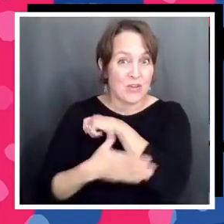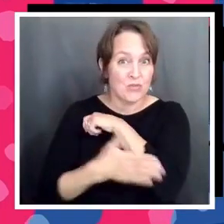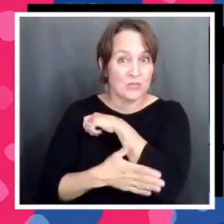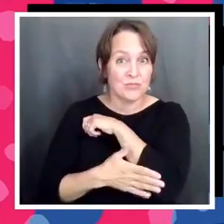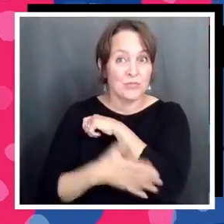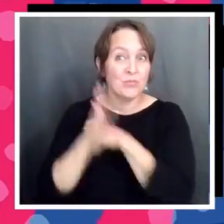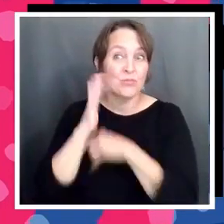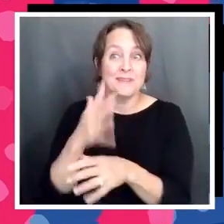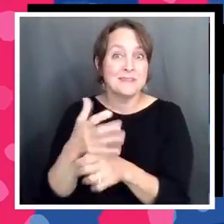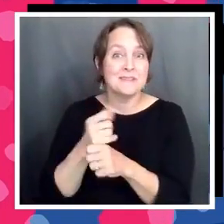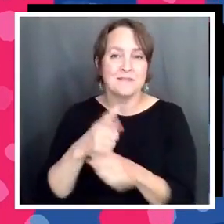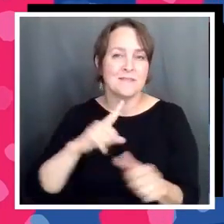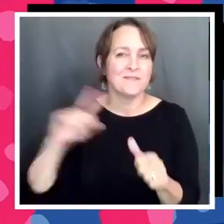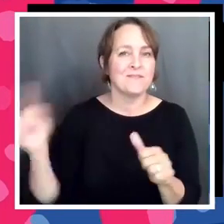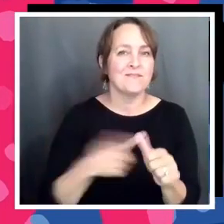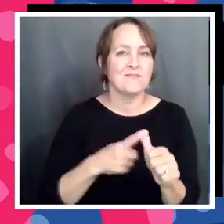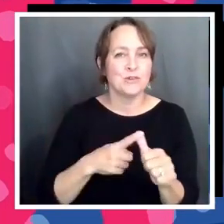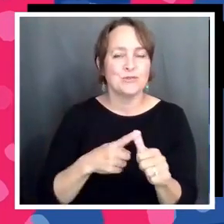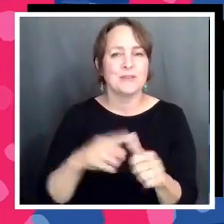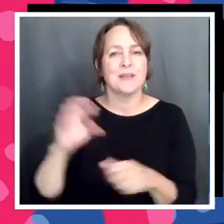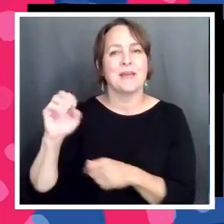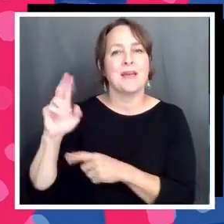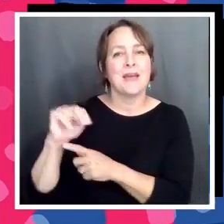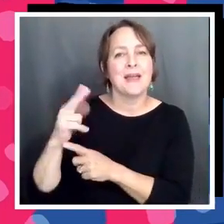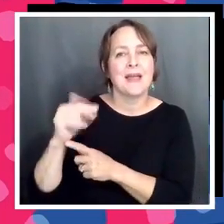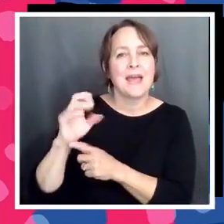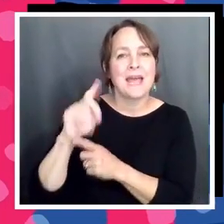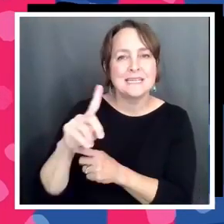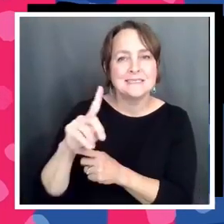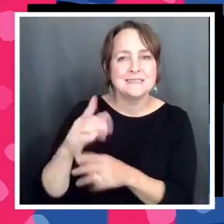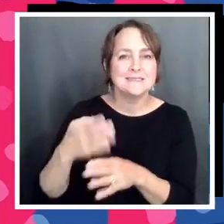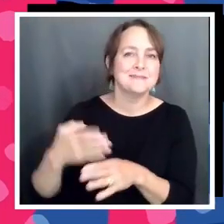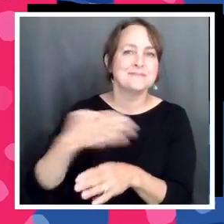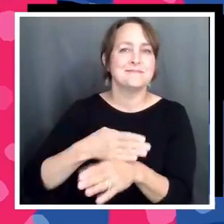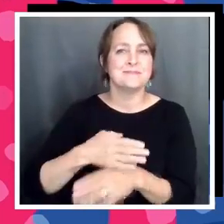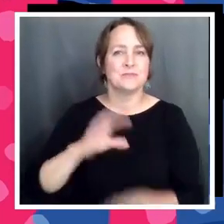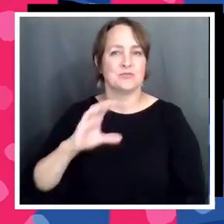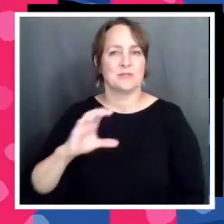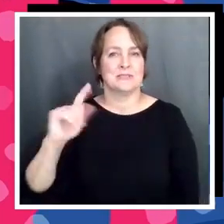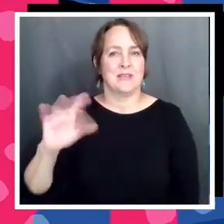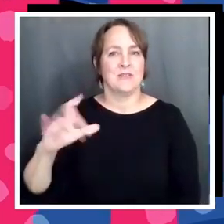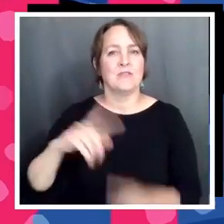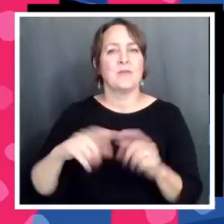COUNTLESS FAMILIES ACROSS